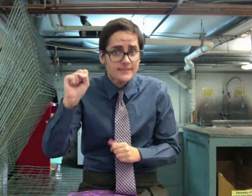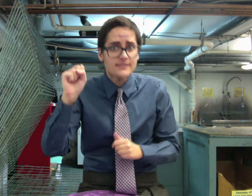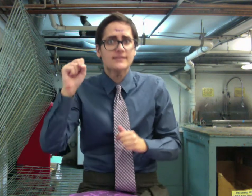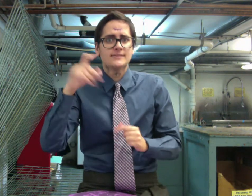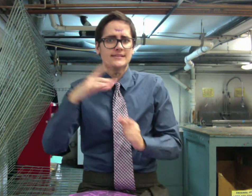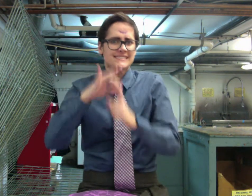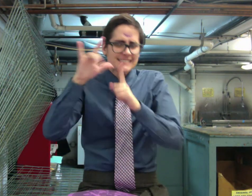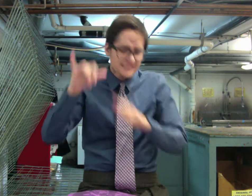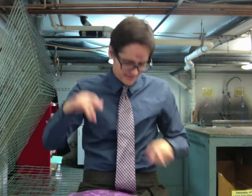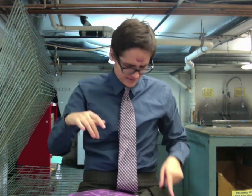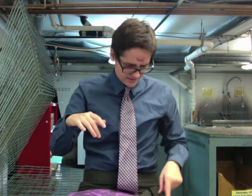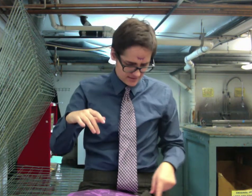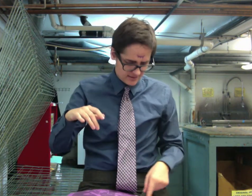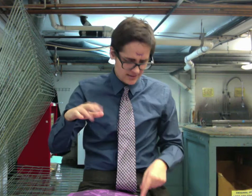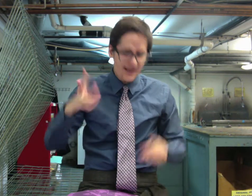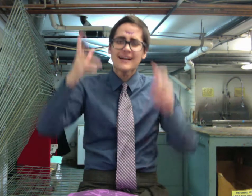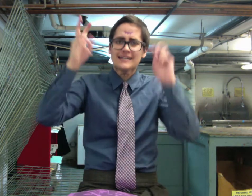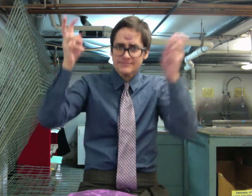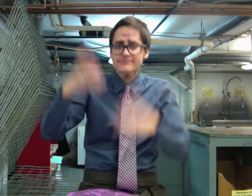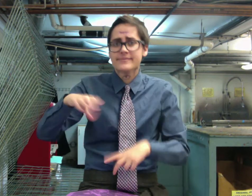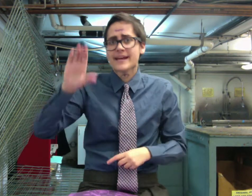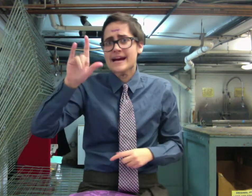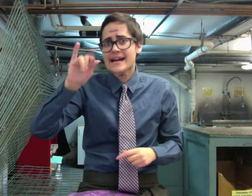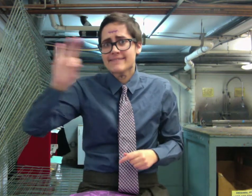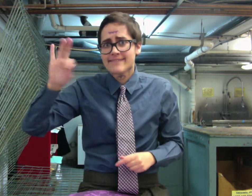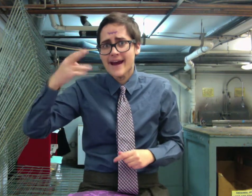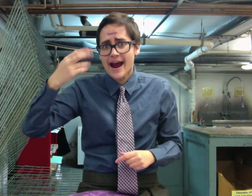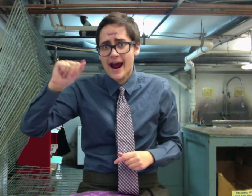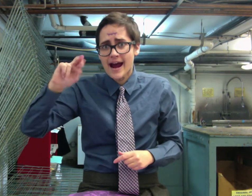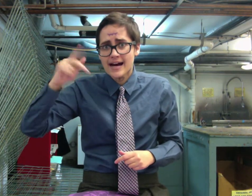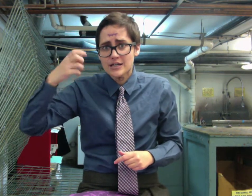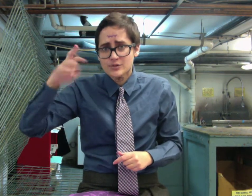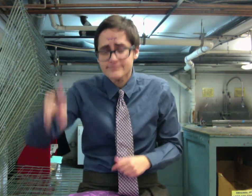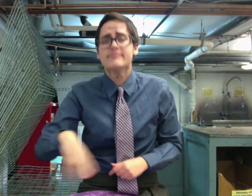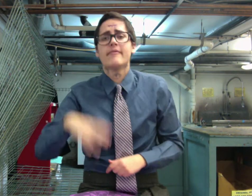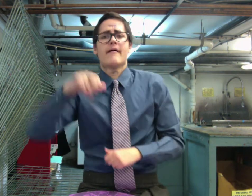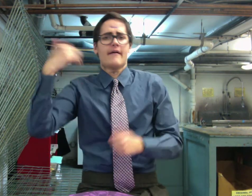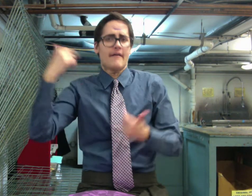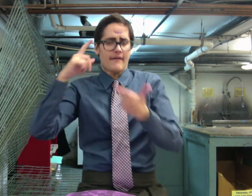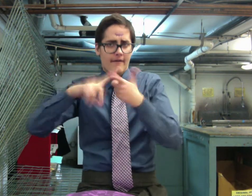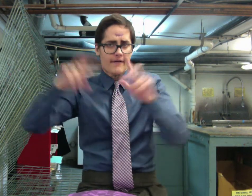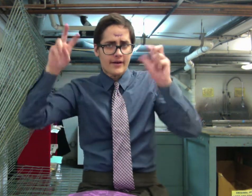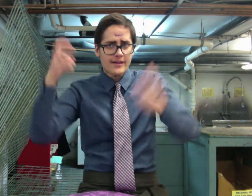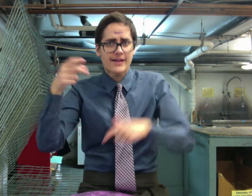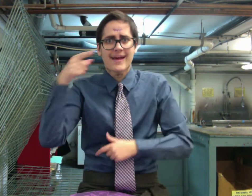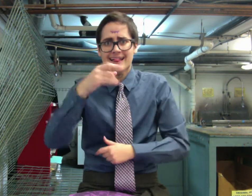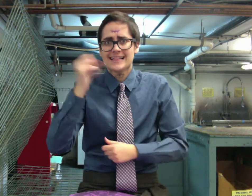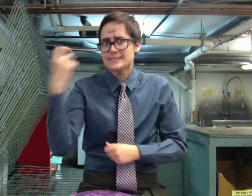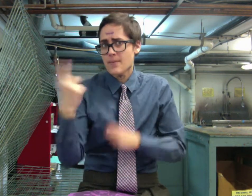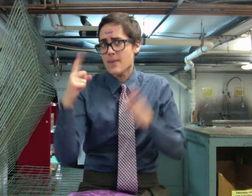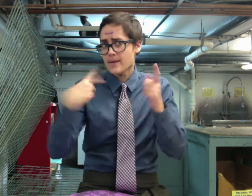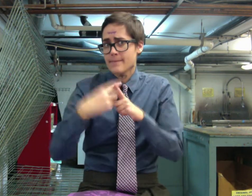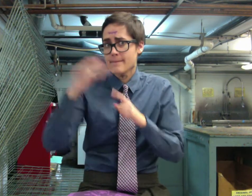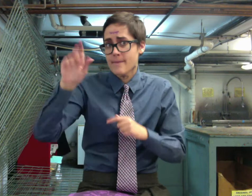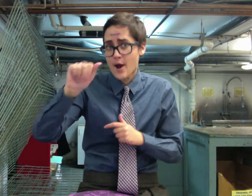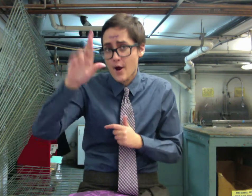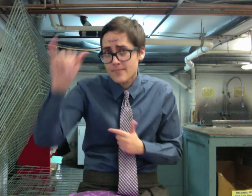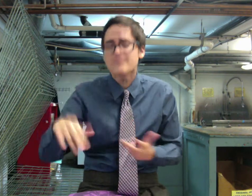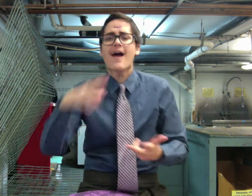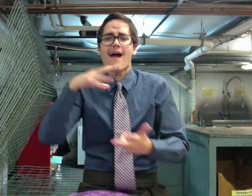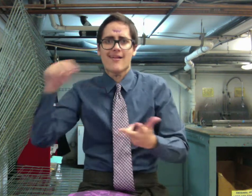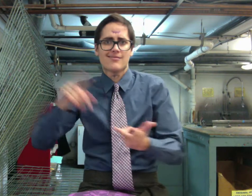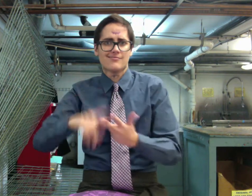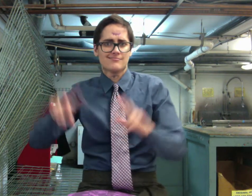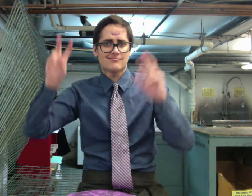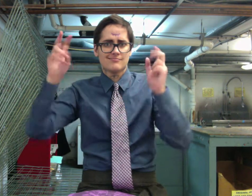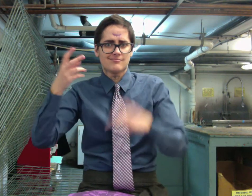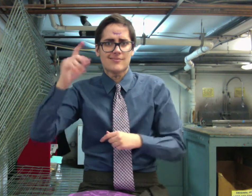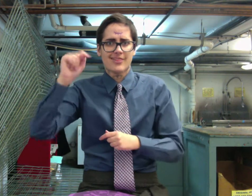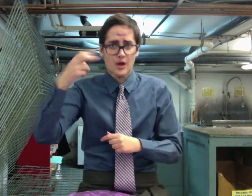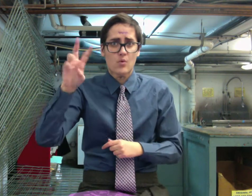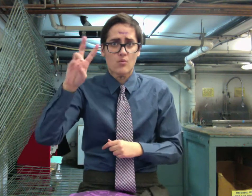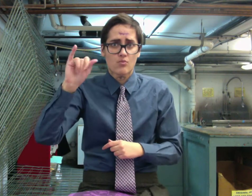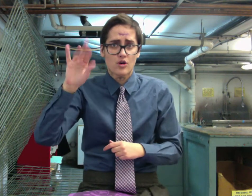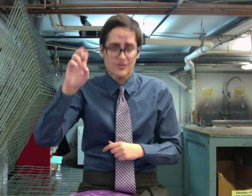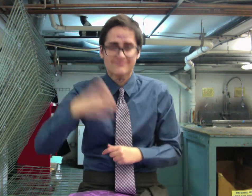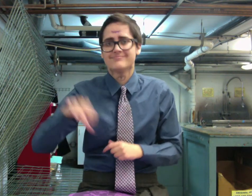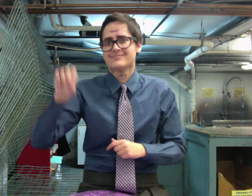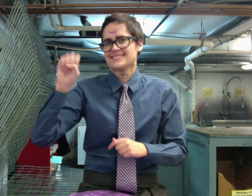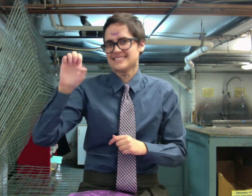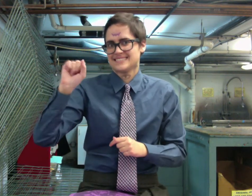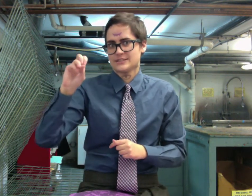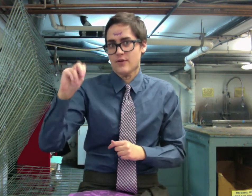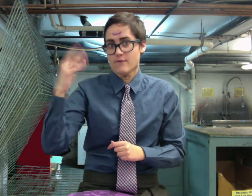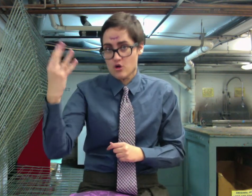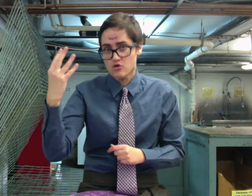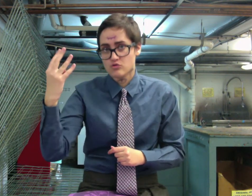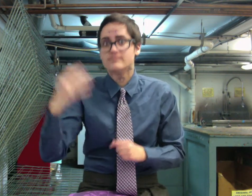(especially Cliffhanger, There's Something About Mary, and The Wire Season Four),